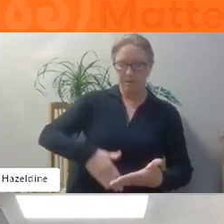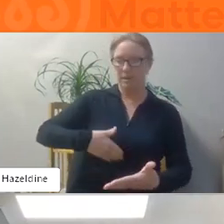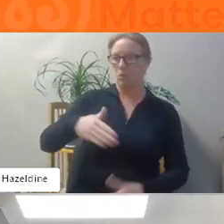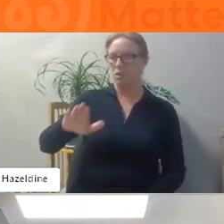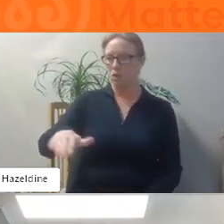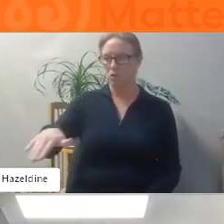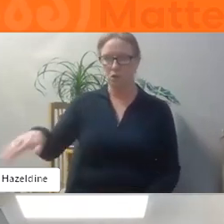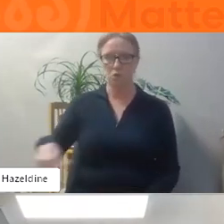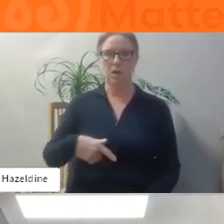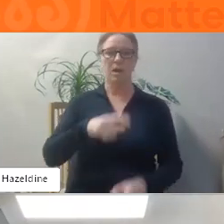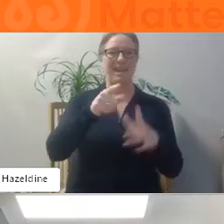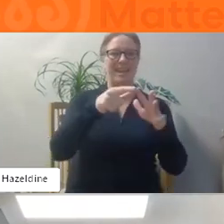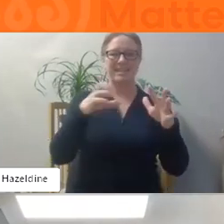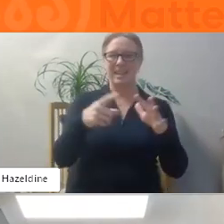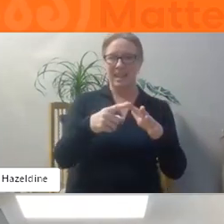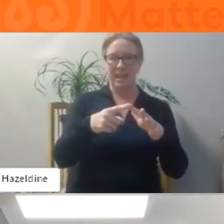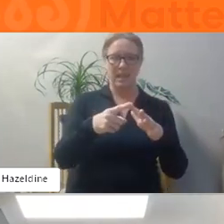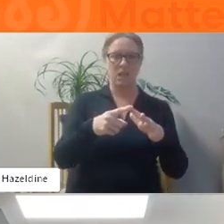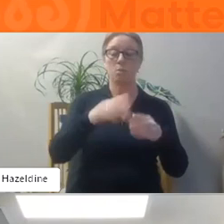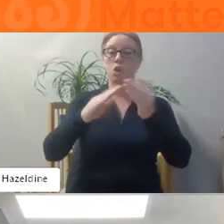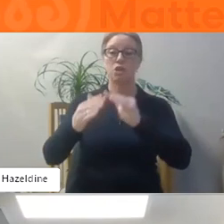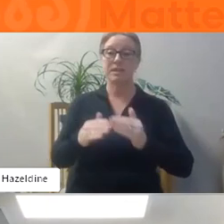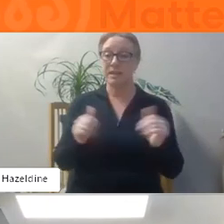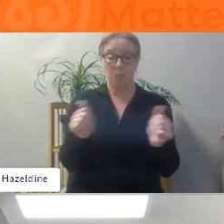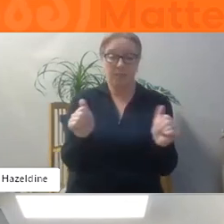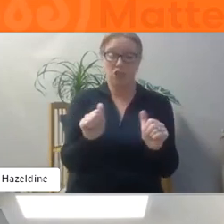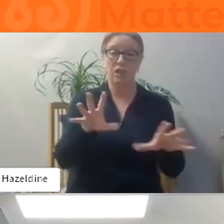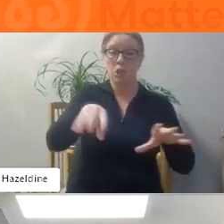that were already inclusive. But when we set it up, we had a mantra